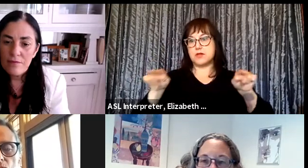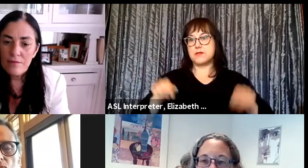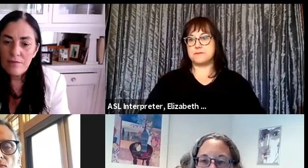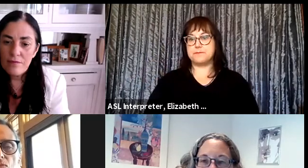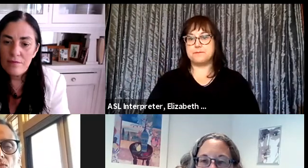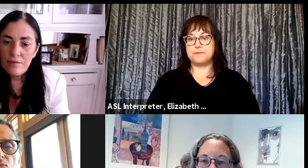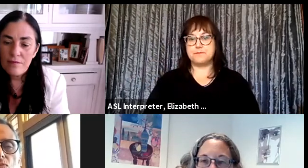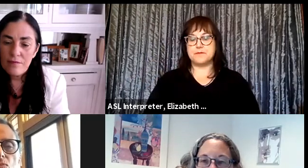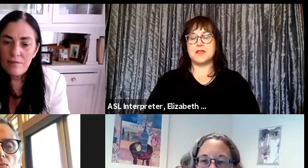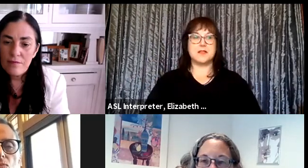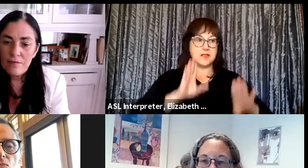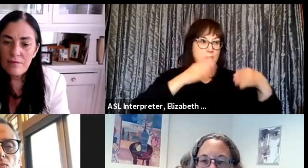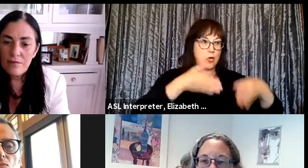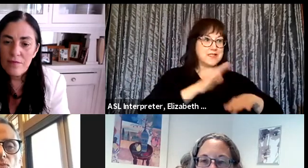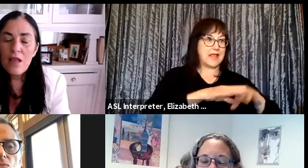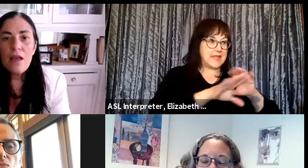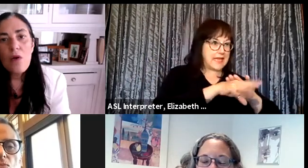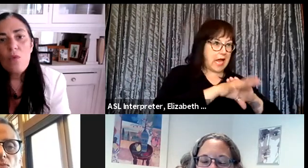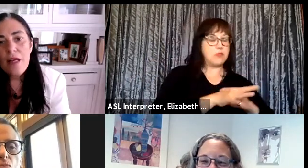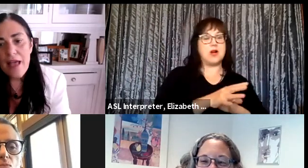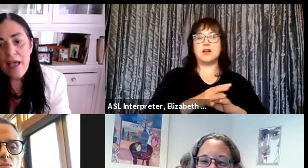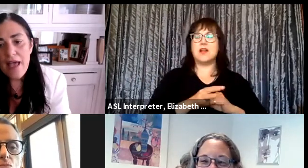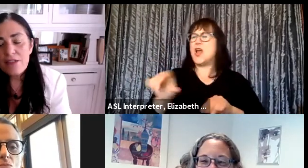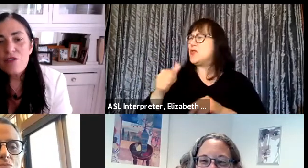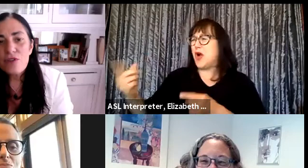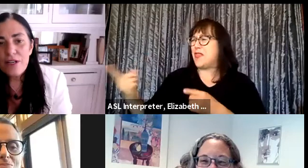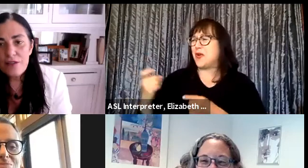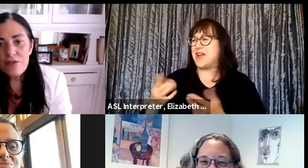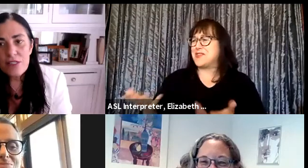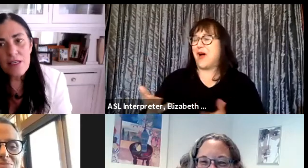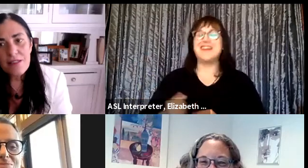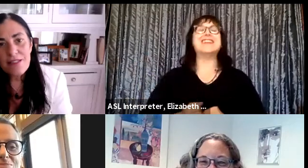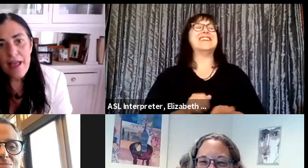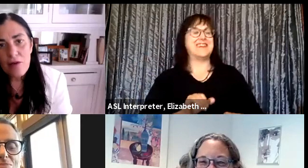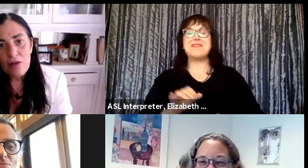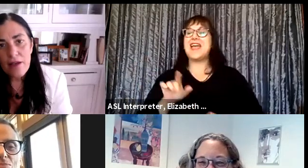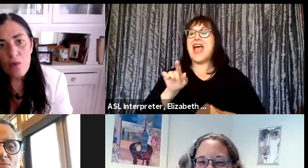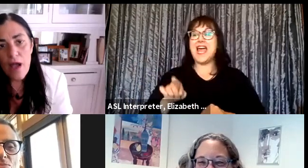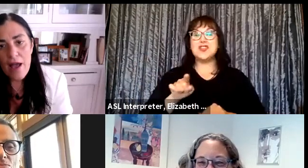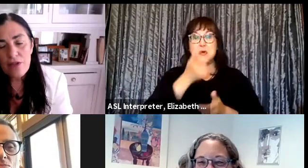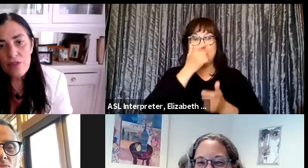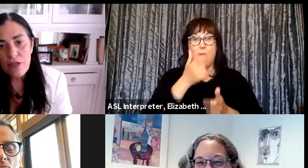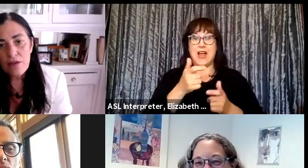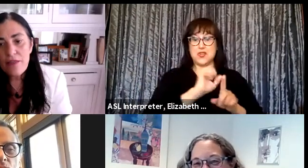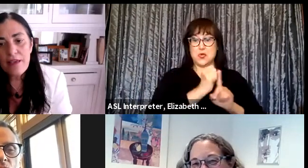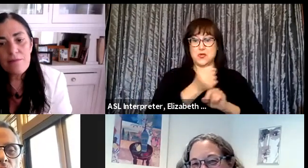on the camera, and what was your other question? I'm sorry. - Well, as you look at those scenes now, like, Ah. - how do you think they can